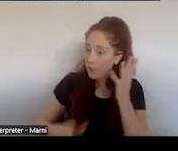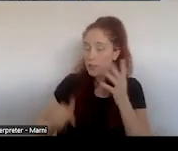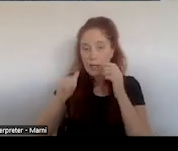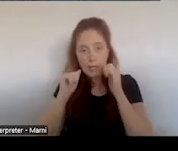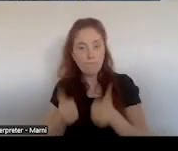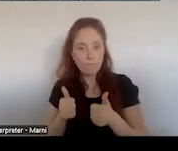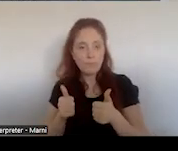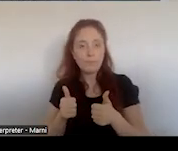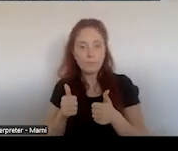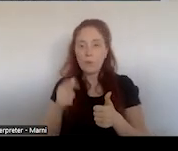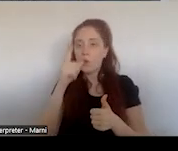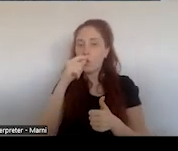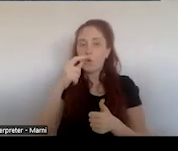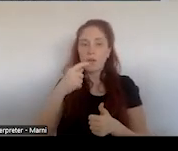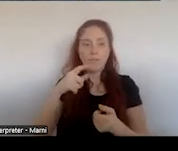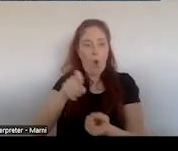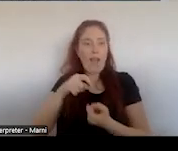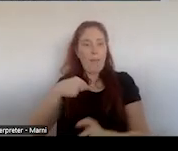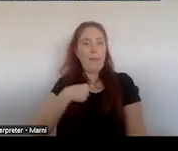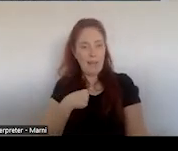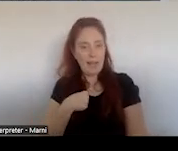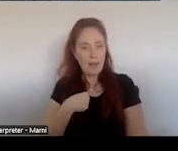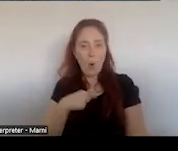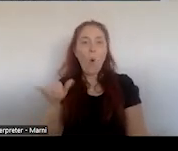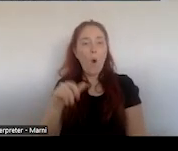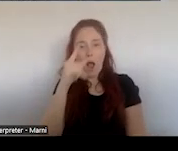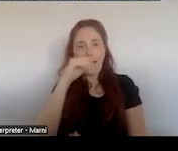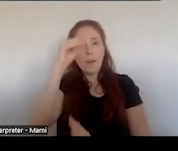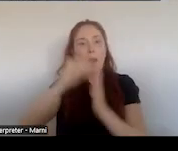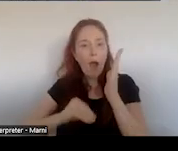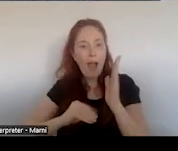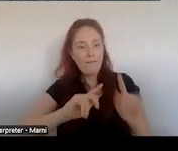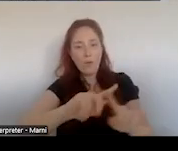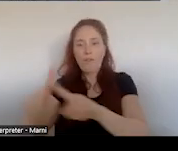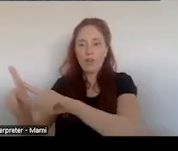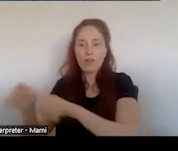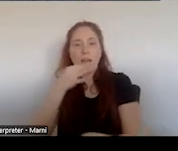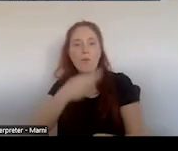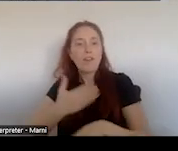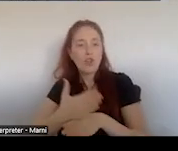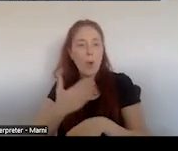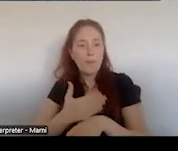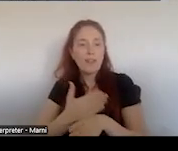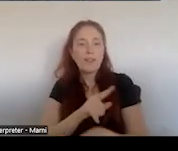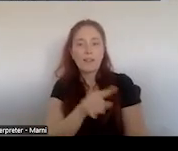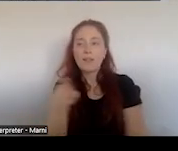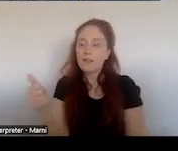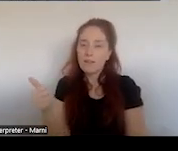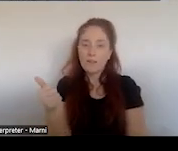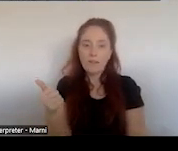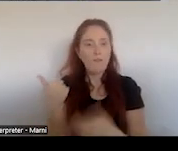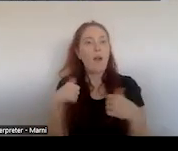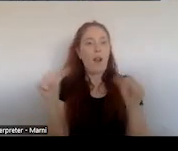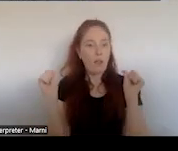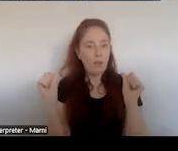being able to apply for these placements in these organisations. Up to at least midcareer.